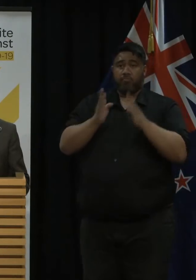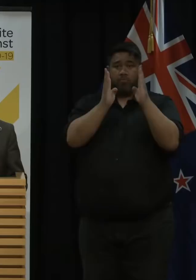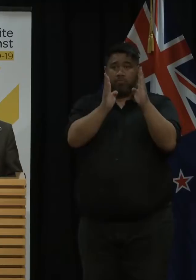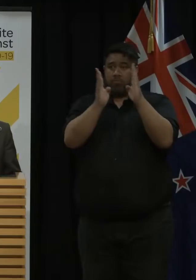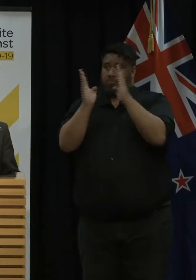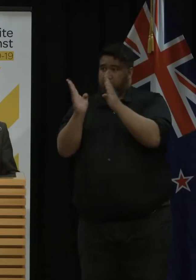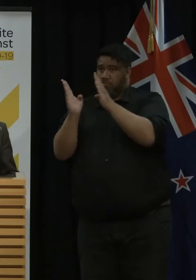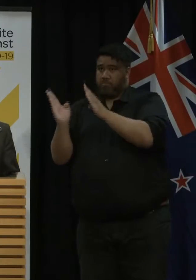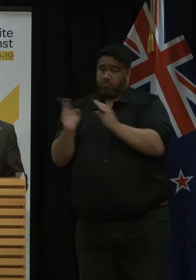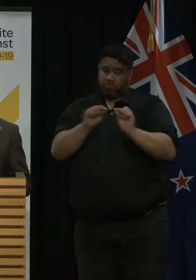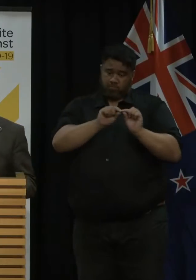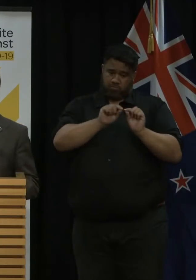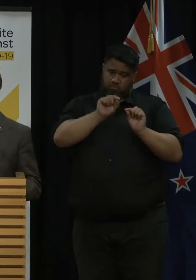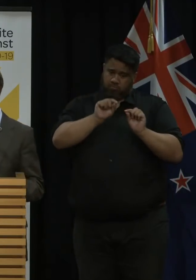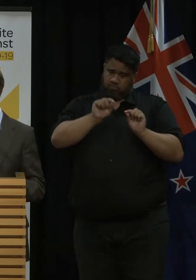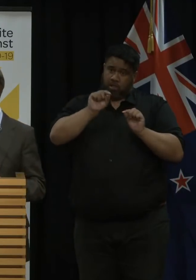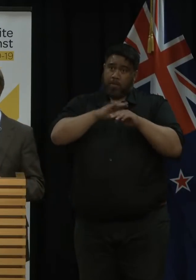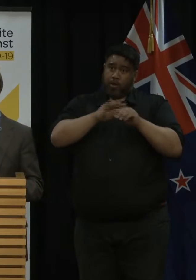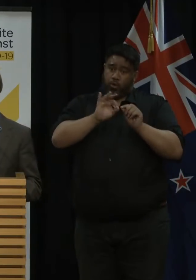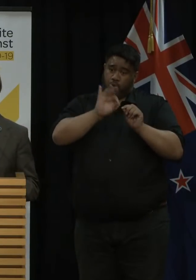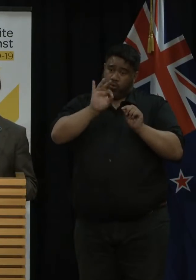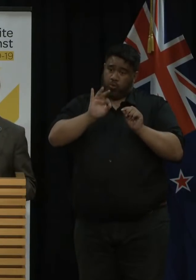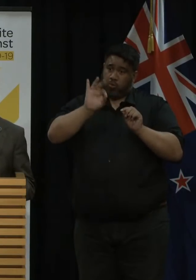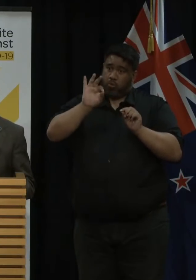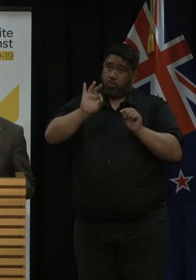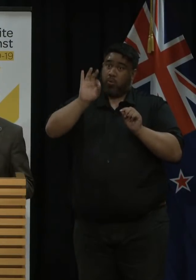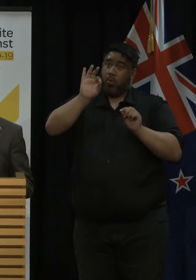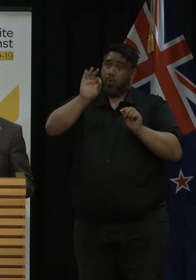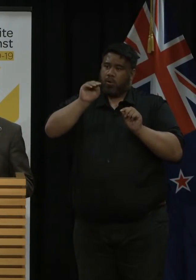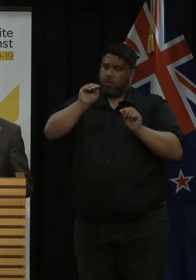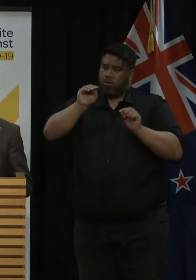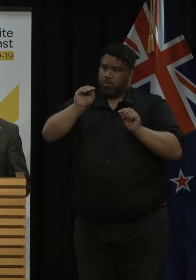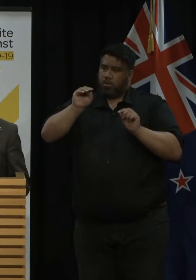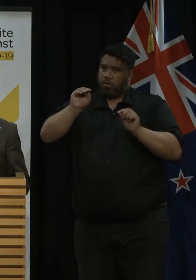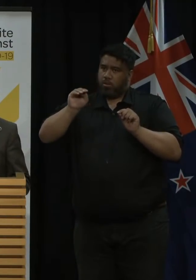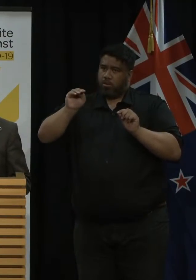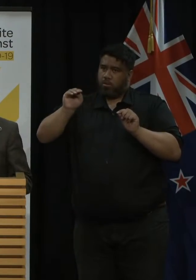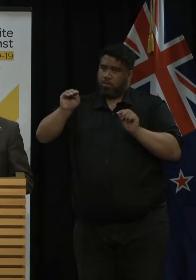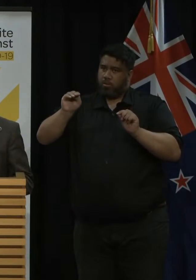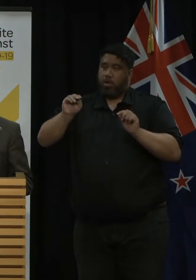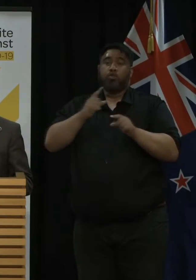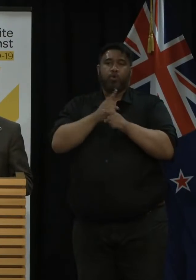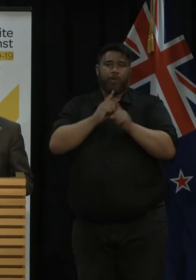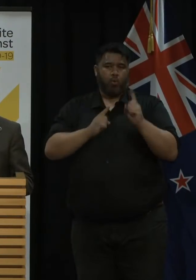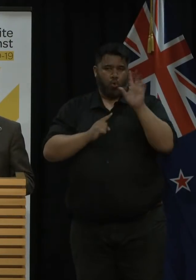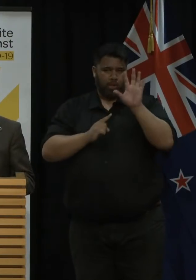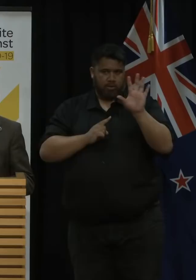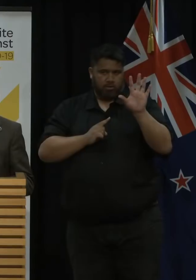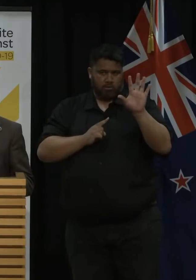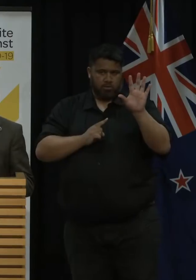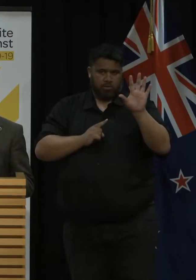from two days ago on Monday. And you can see that the rolling average, the rolling